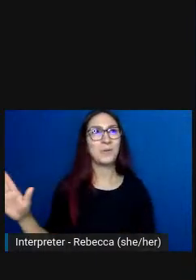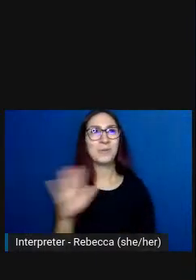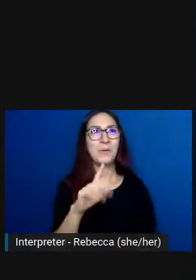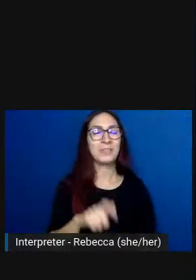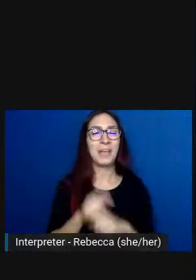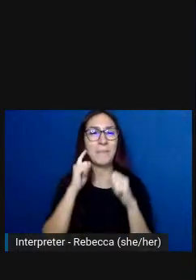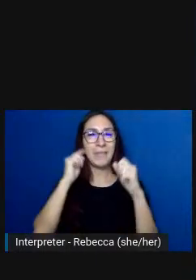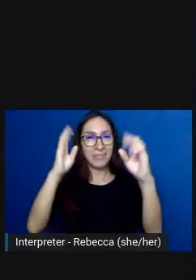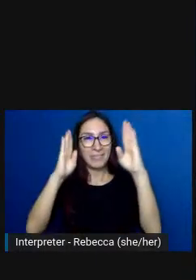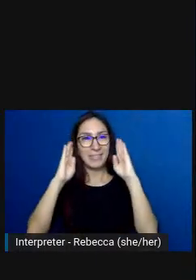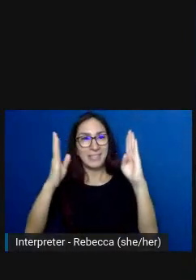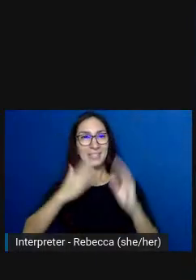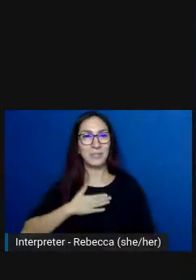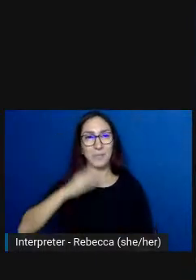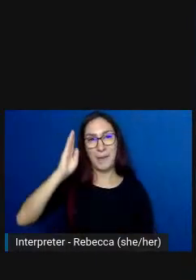inclusive website because A Picture is Worth 1000 Words.